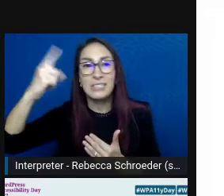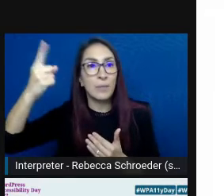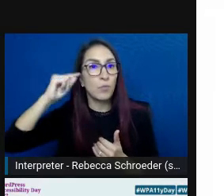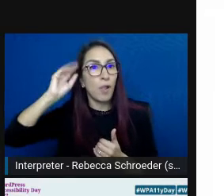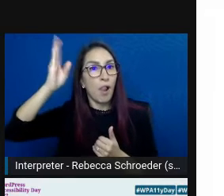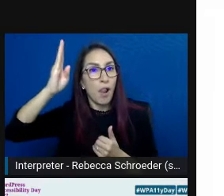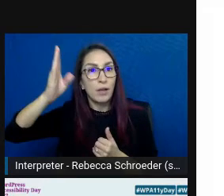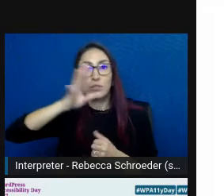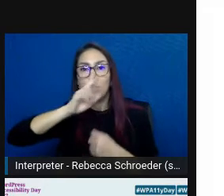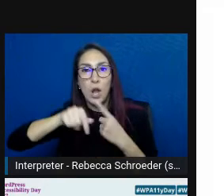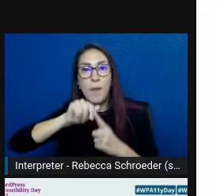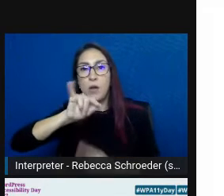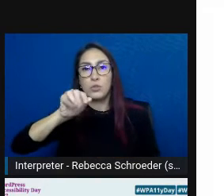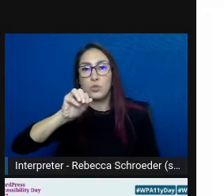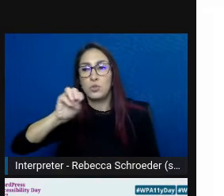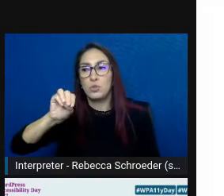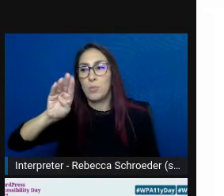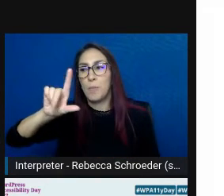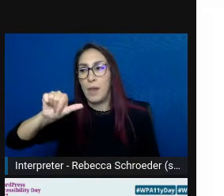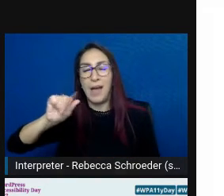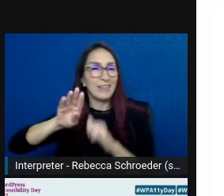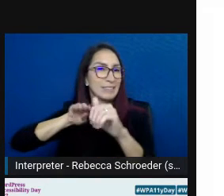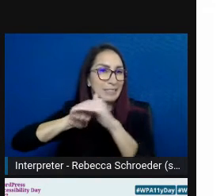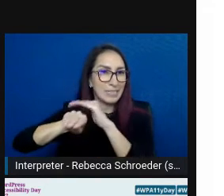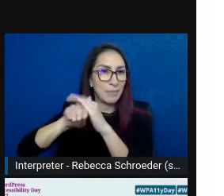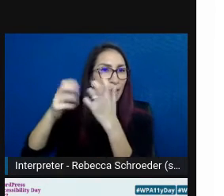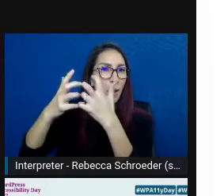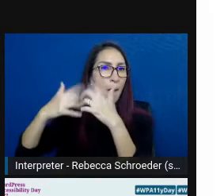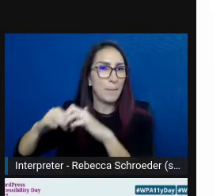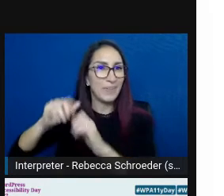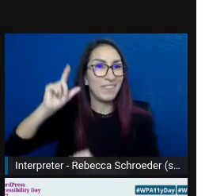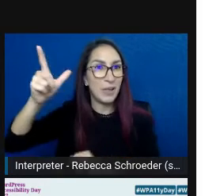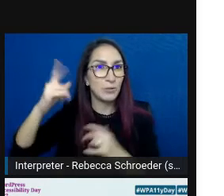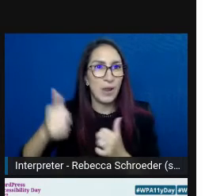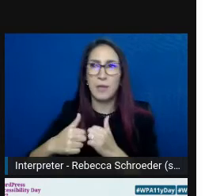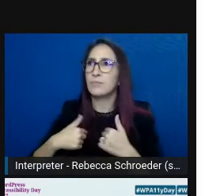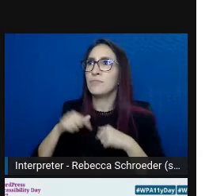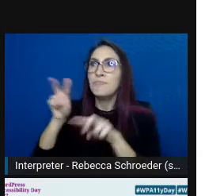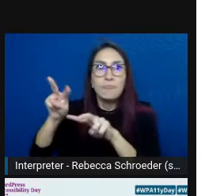I'm super excited for that because I want to see where it's at now